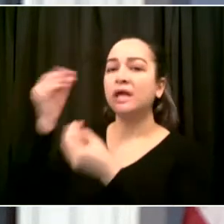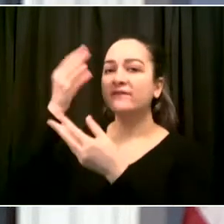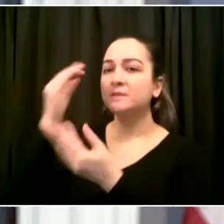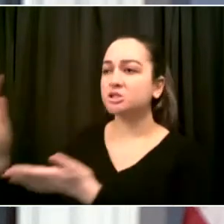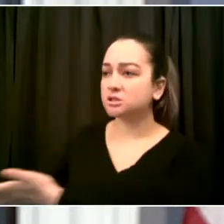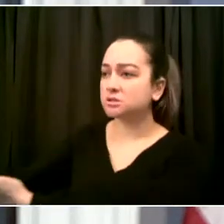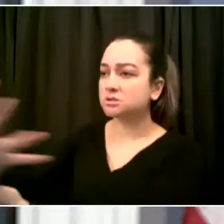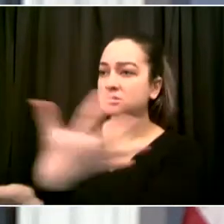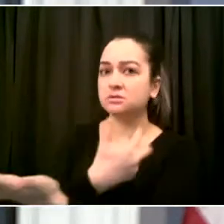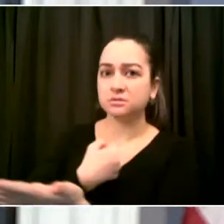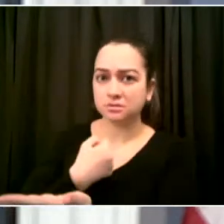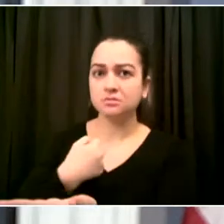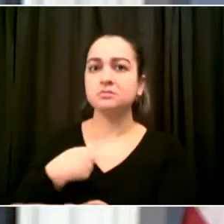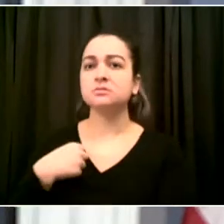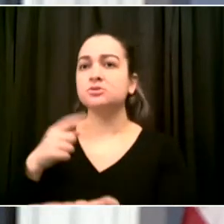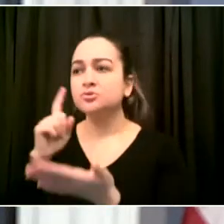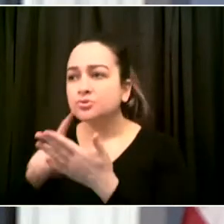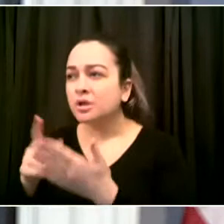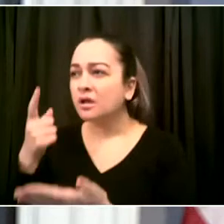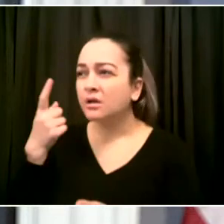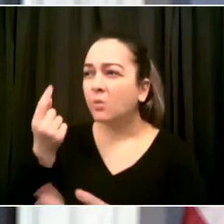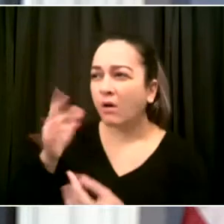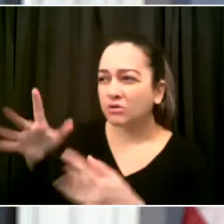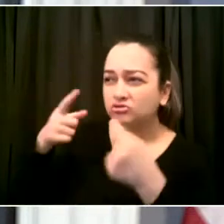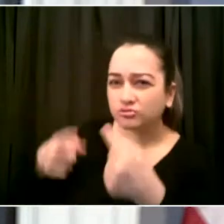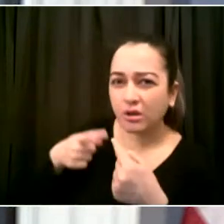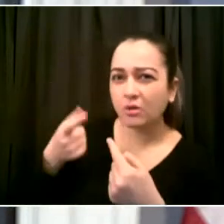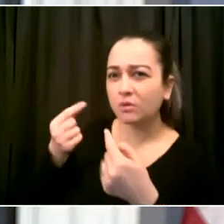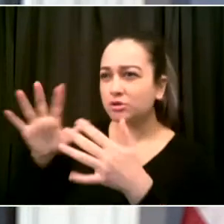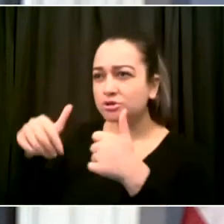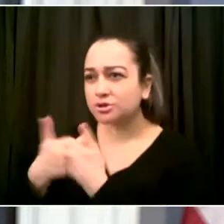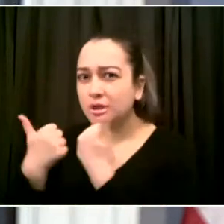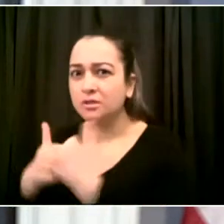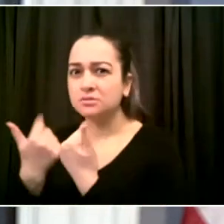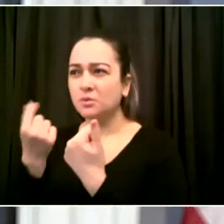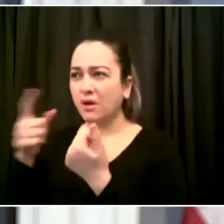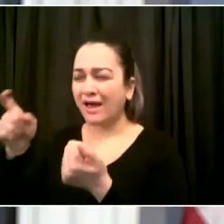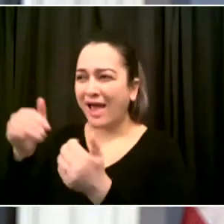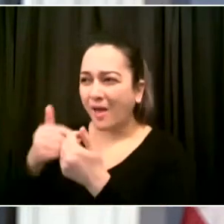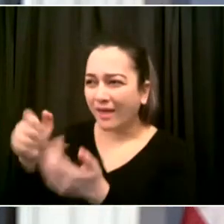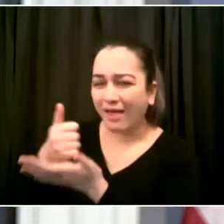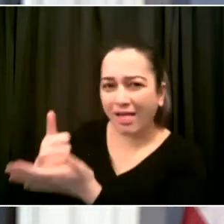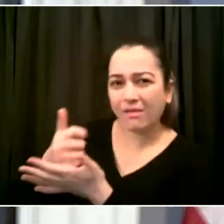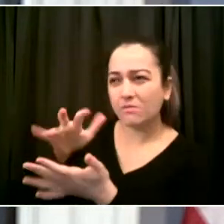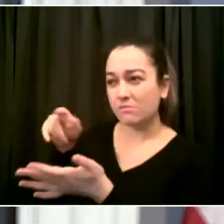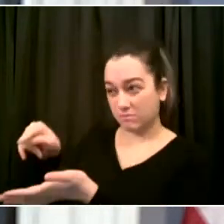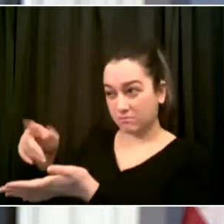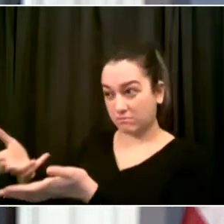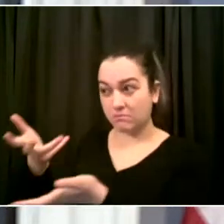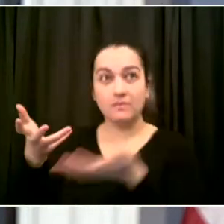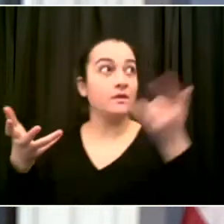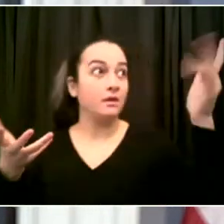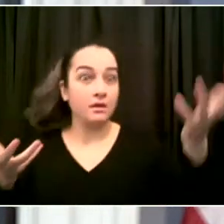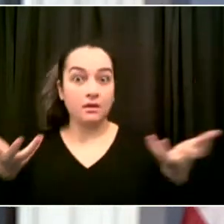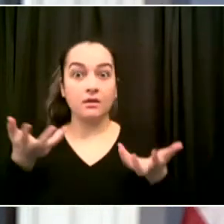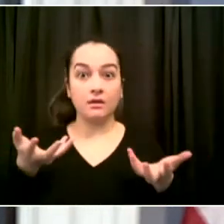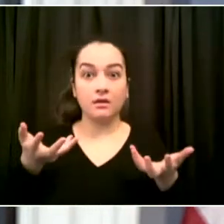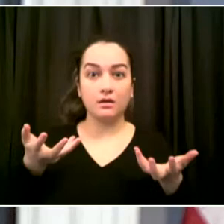GRASSROOTS PERSPECTIVE, WHAT ARE THE